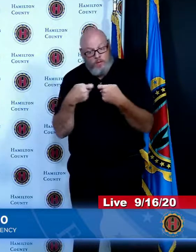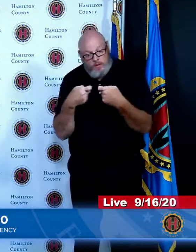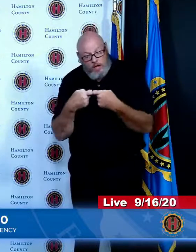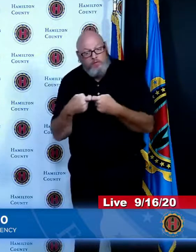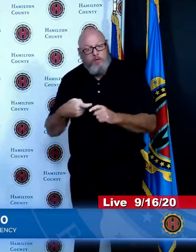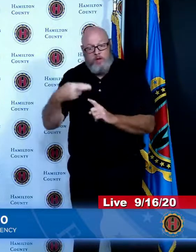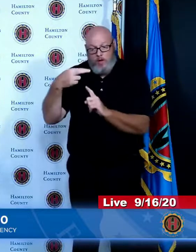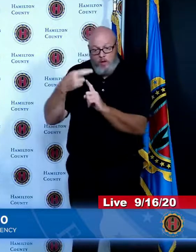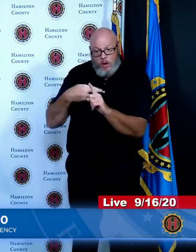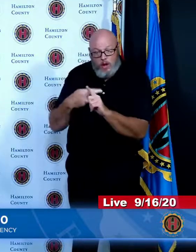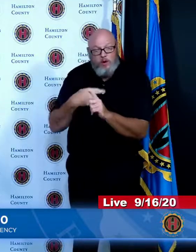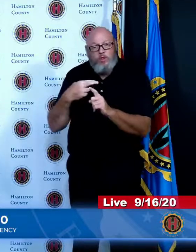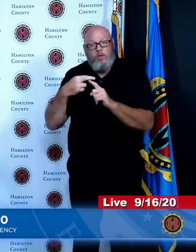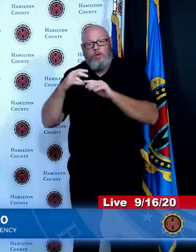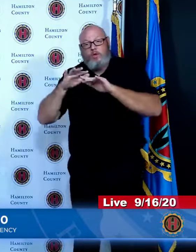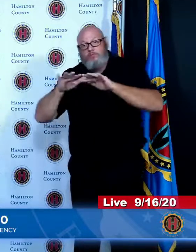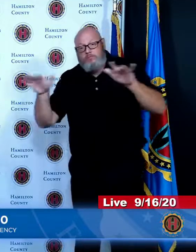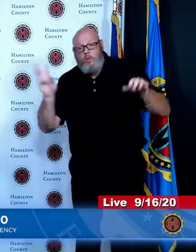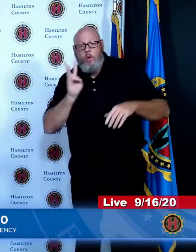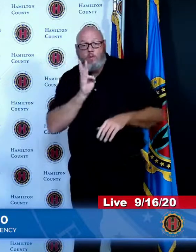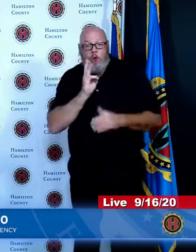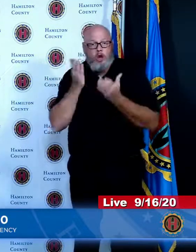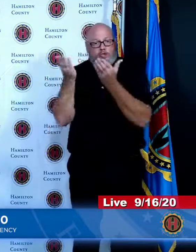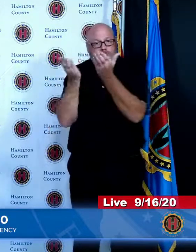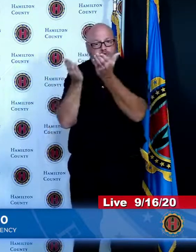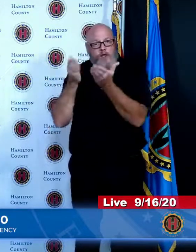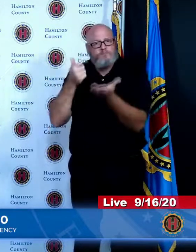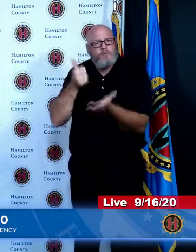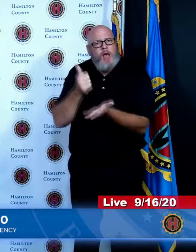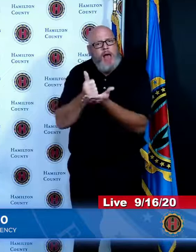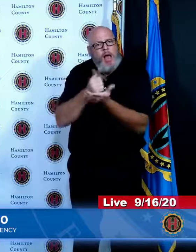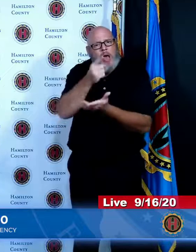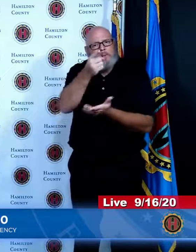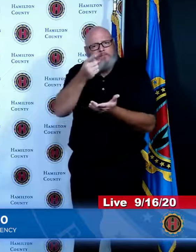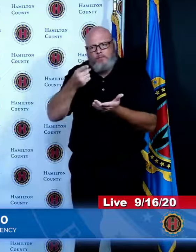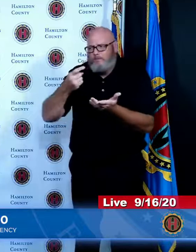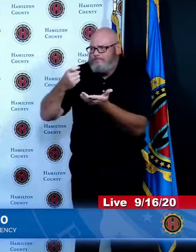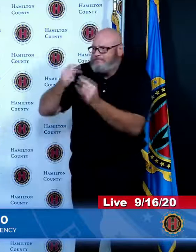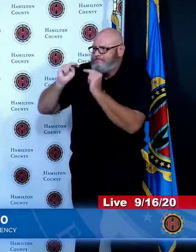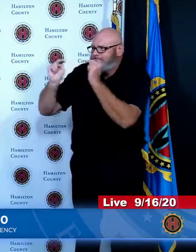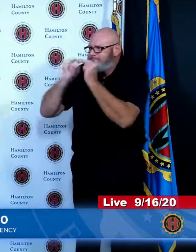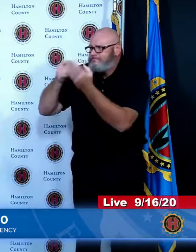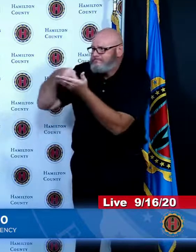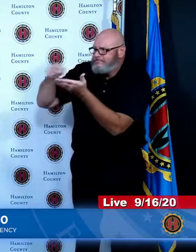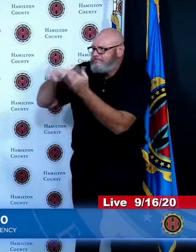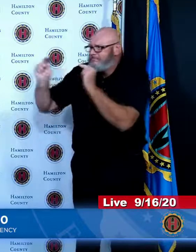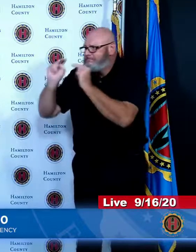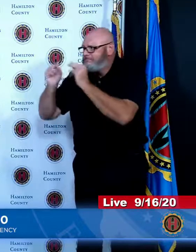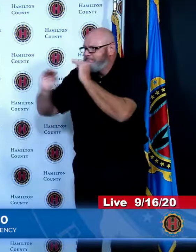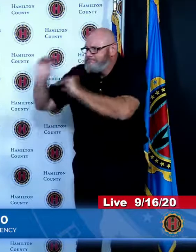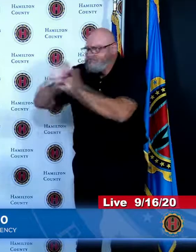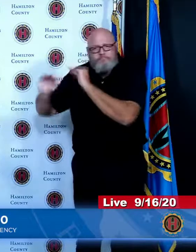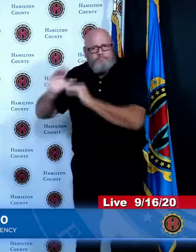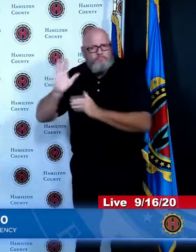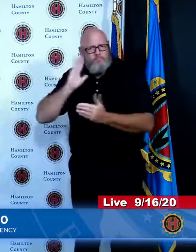you do need to qualify for that assistance but please go to the county website or to the CAA number and make sure that